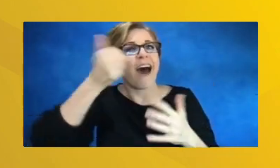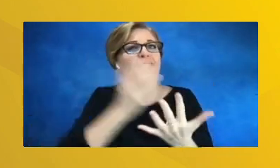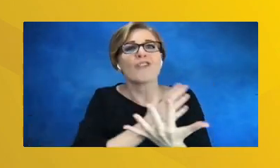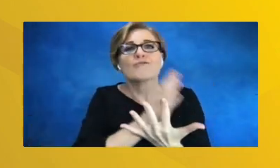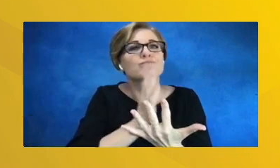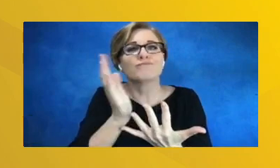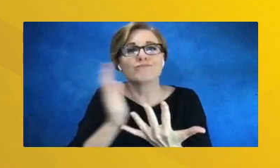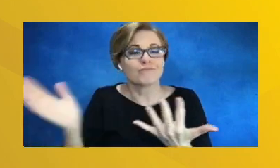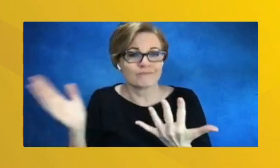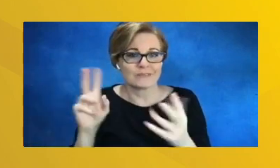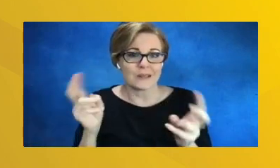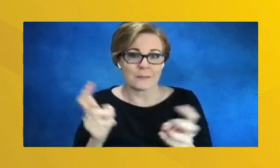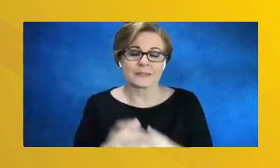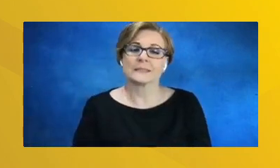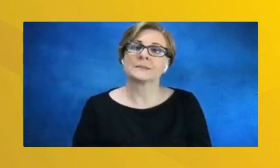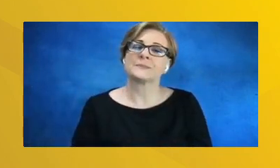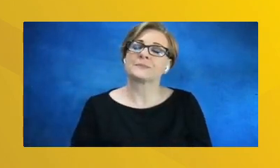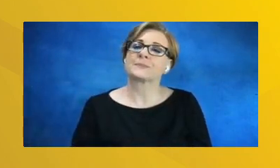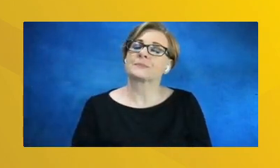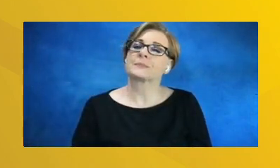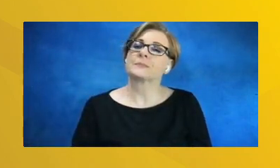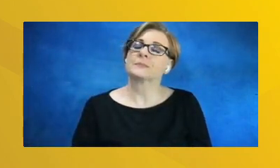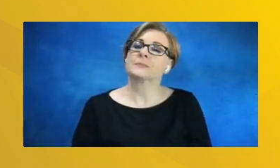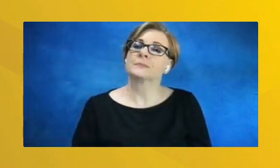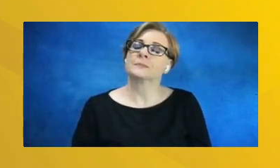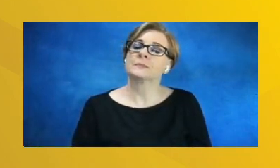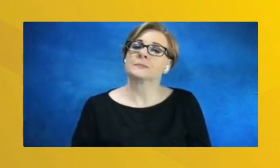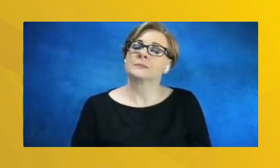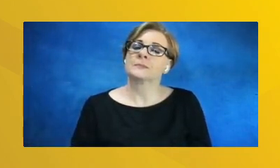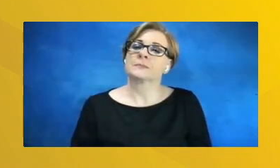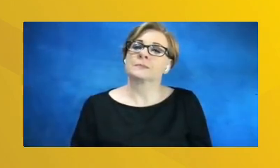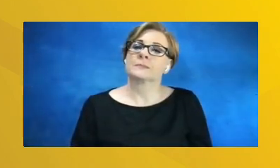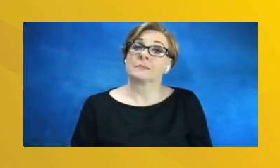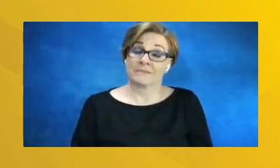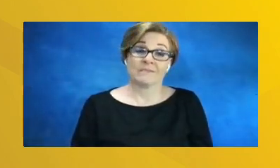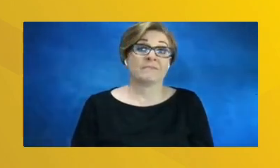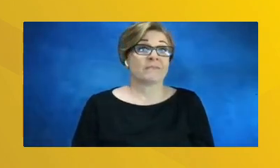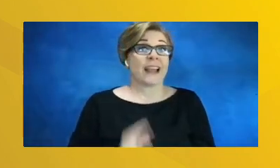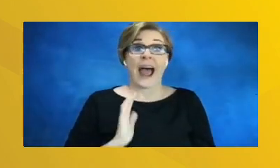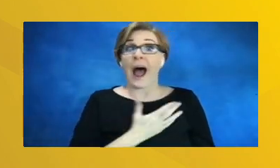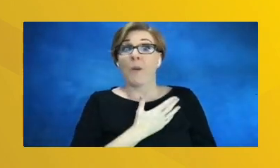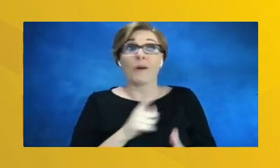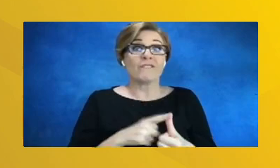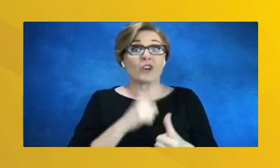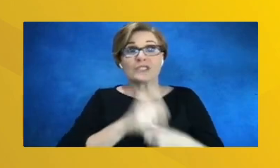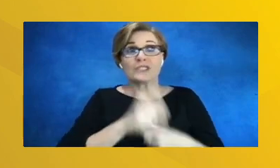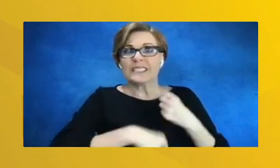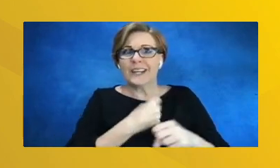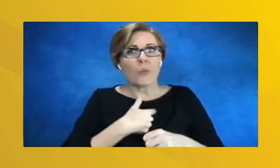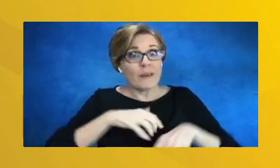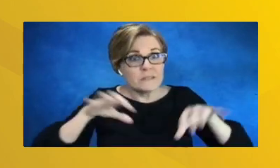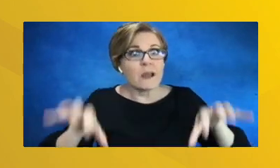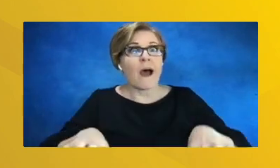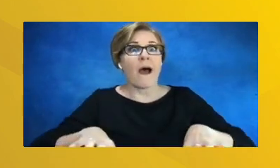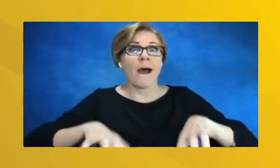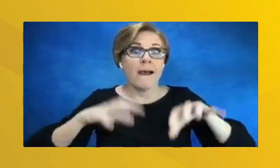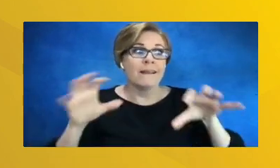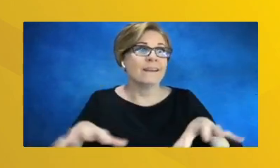So we have done a lot in Year 1, and we have been creating and testing many different things.